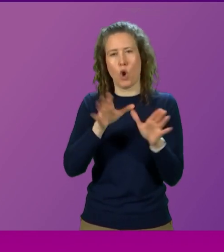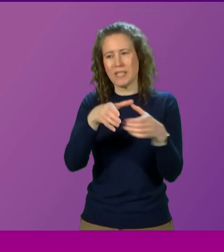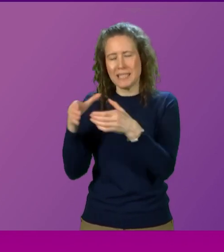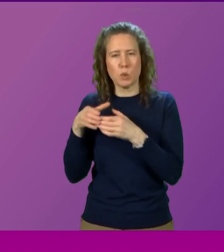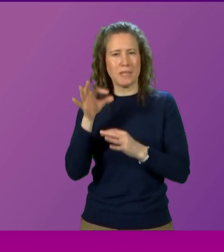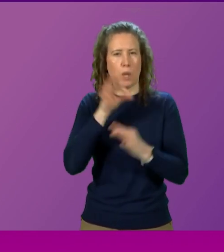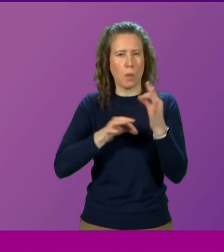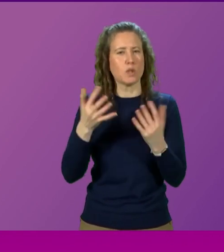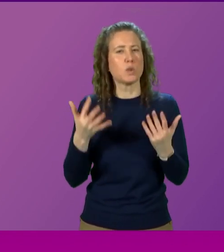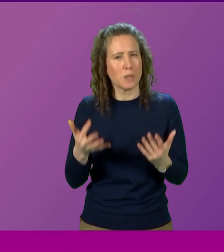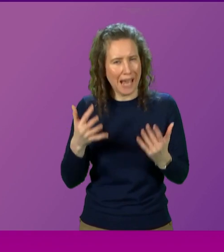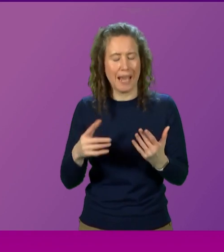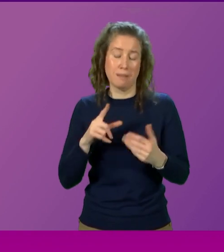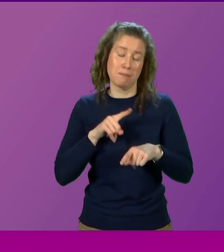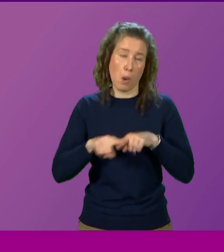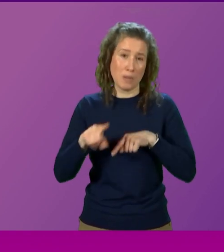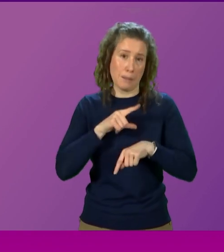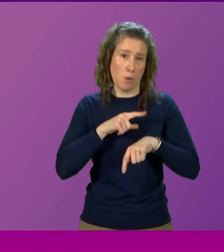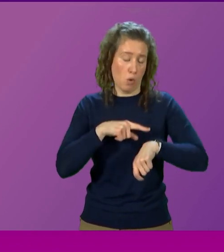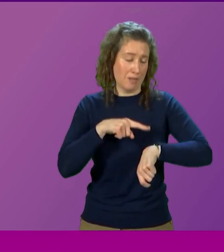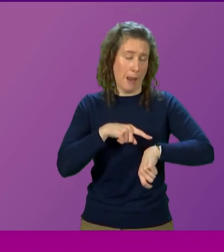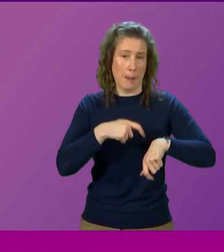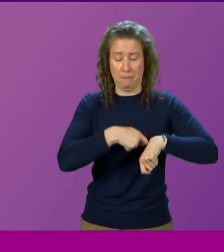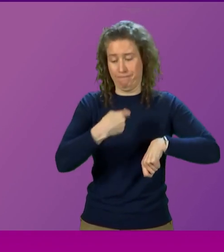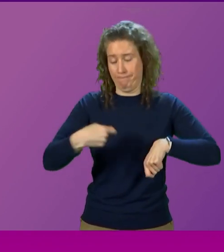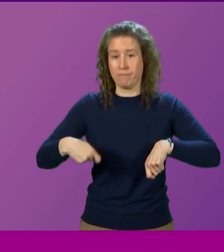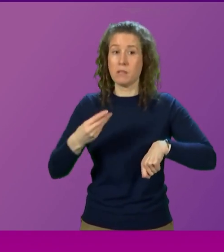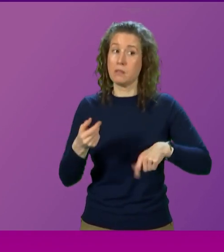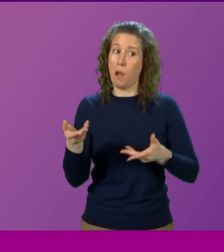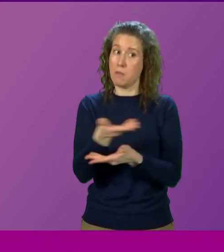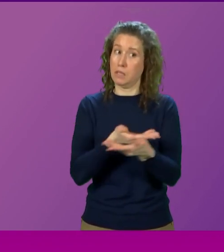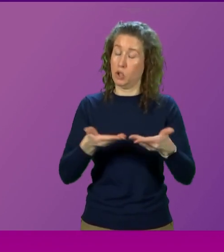today, largely due to the length of some exchanges.